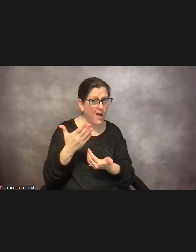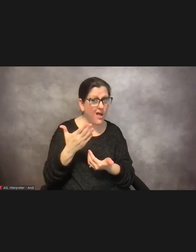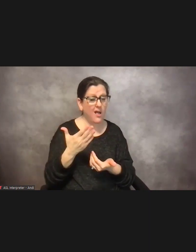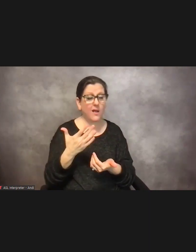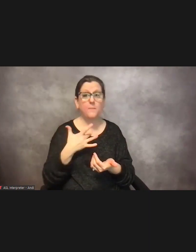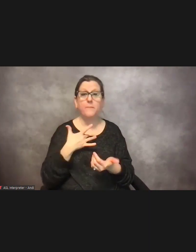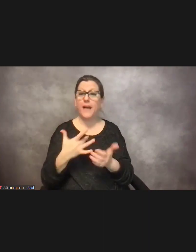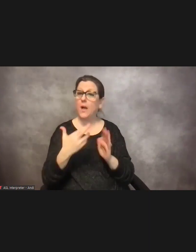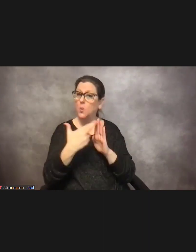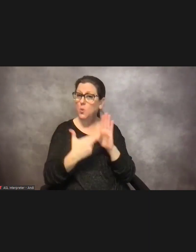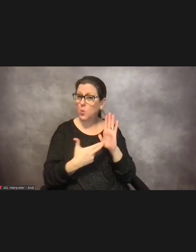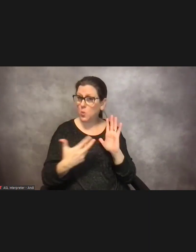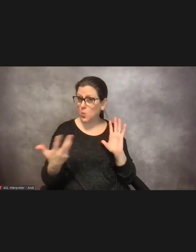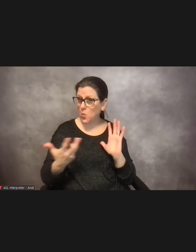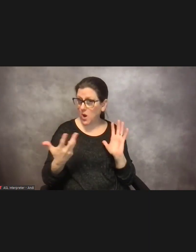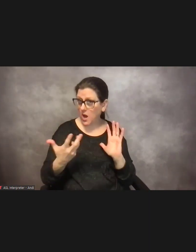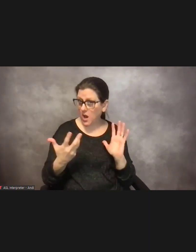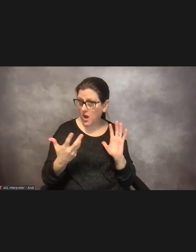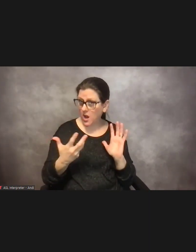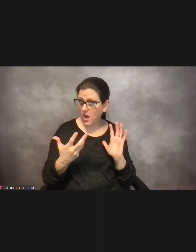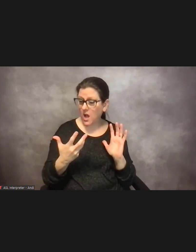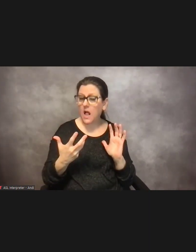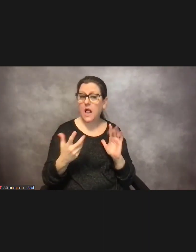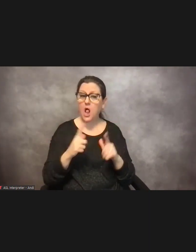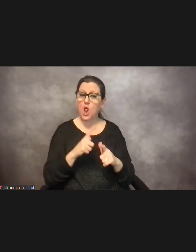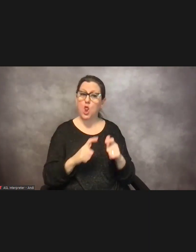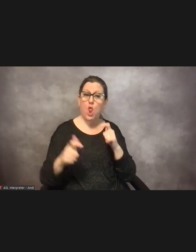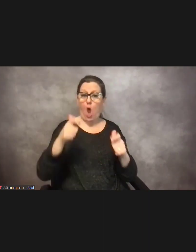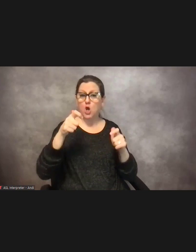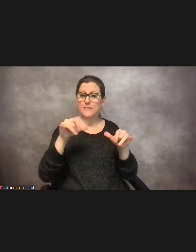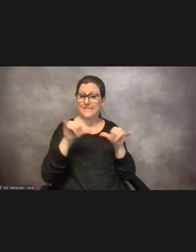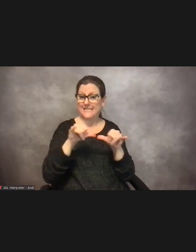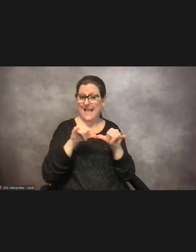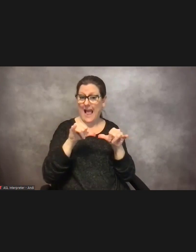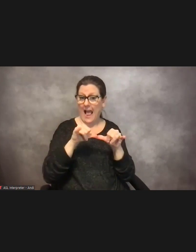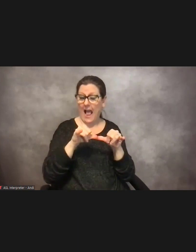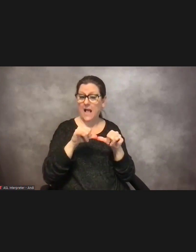Generally, the rule is we want to have the largest size probe that